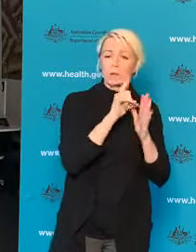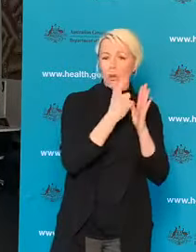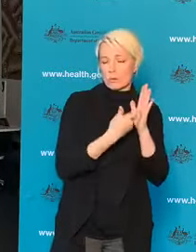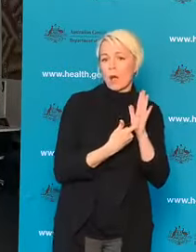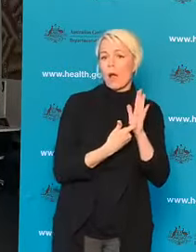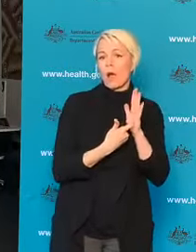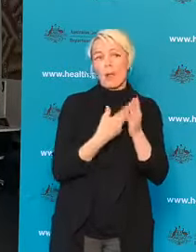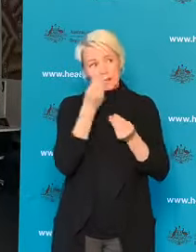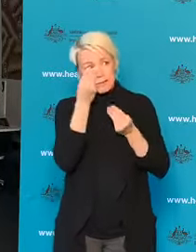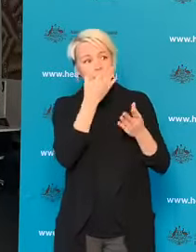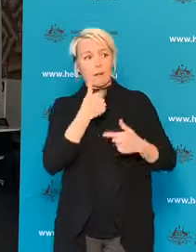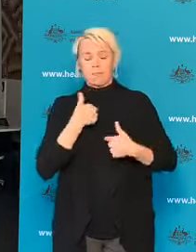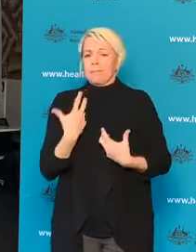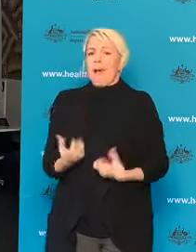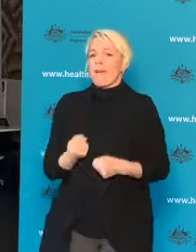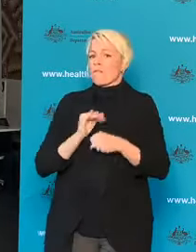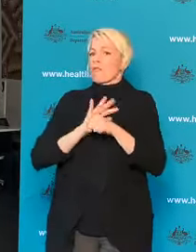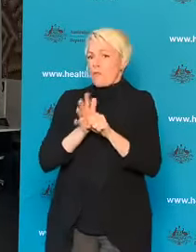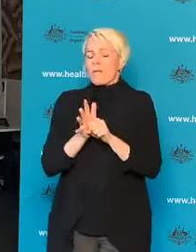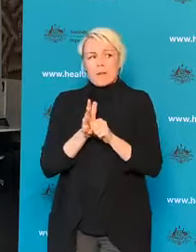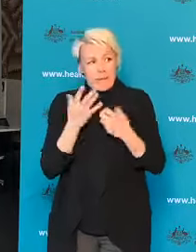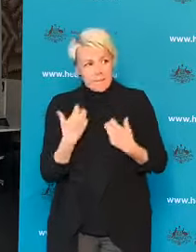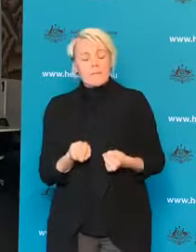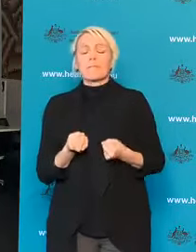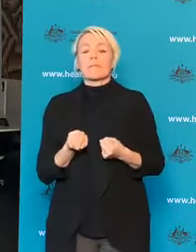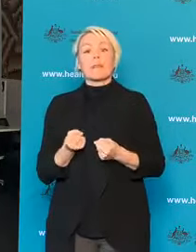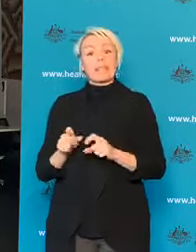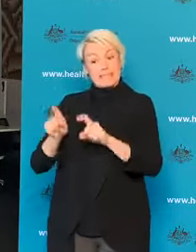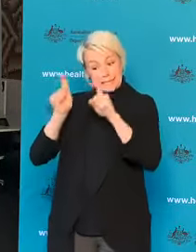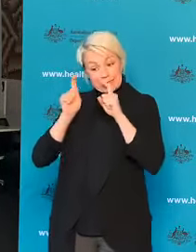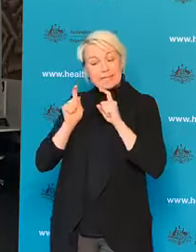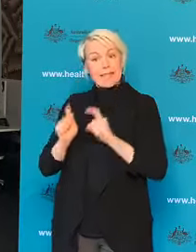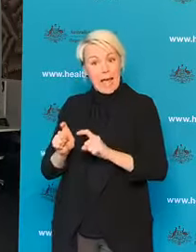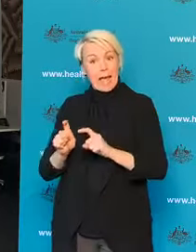been diagnosed with COVID-19 and then remain in regular contact with